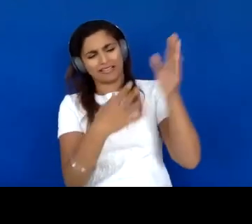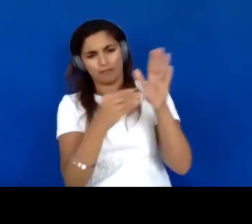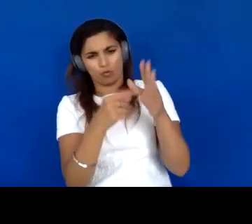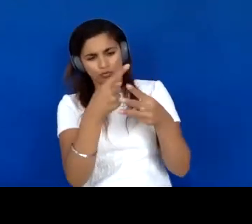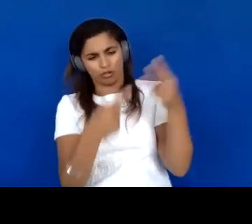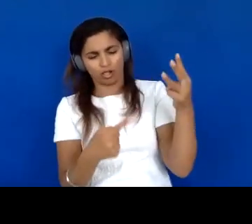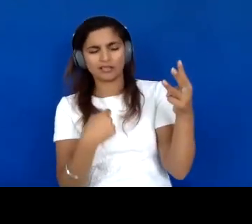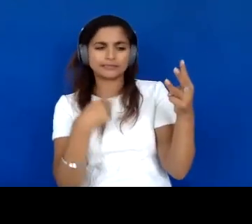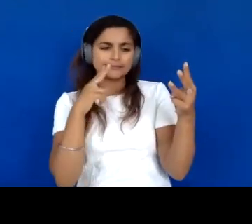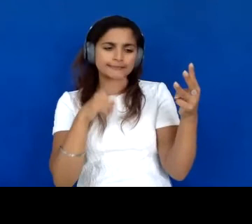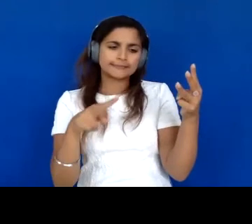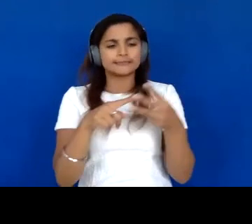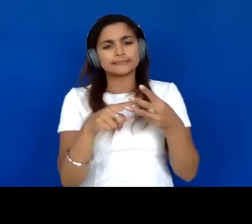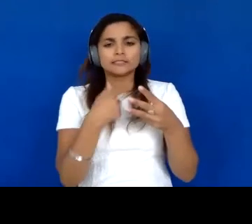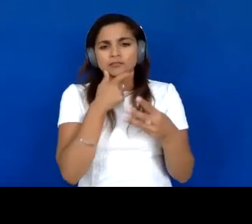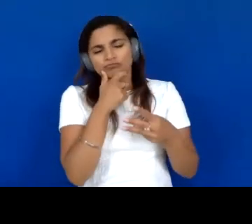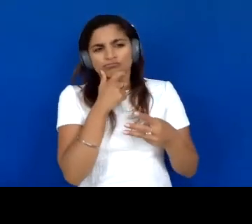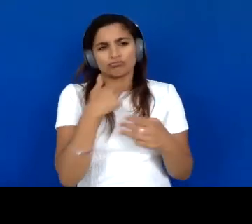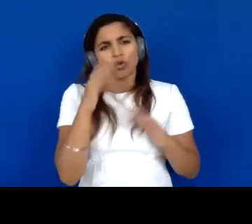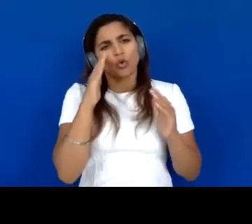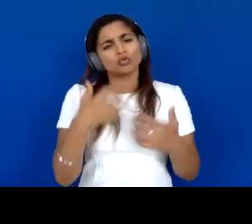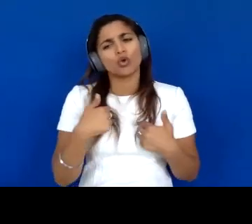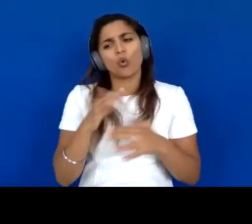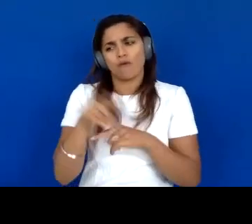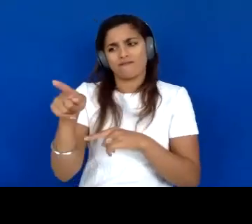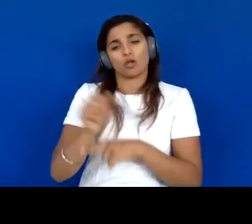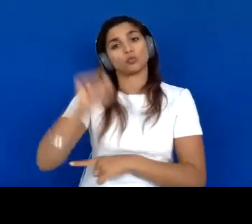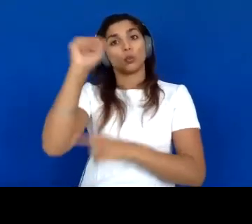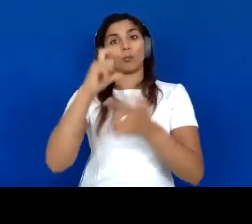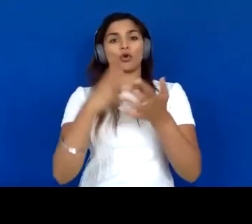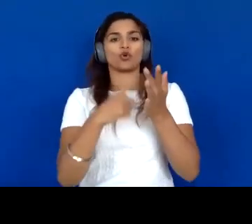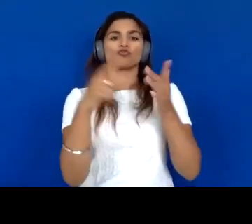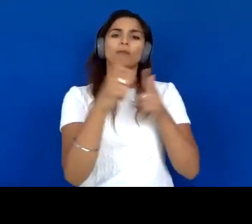with the super crip or super human as presented by channel 4 is that it shifts